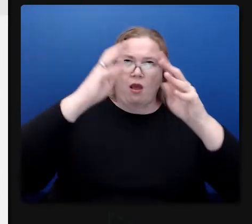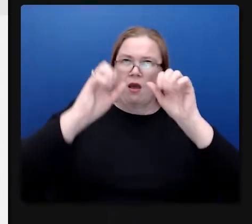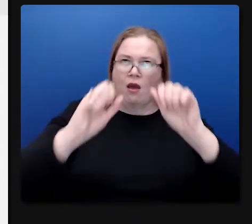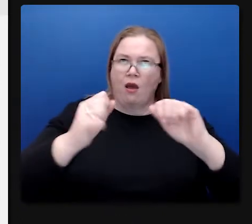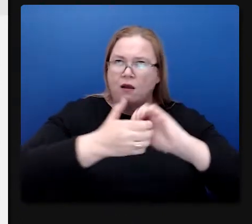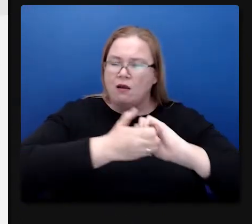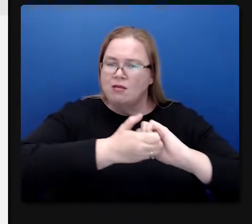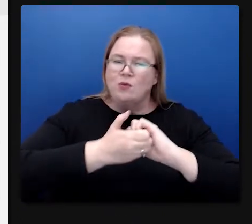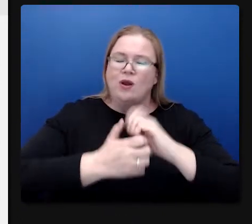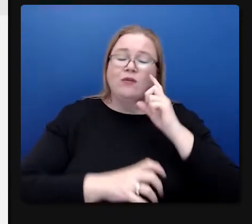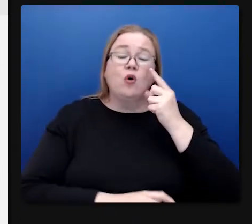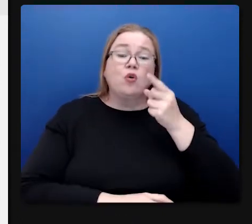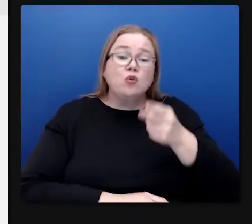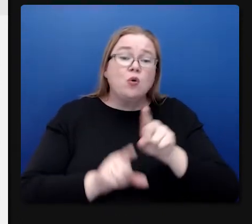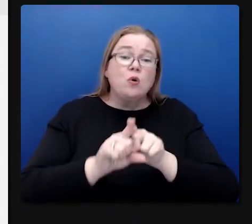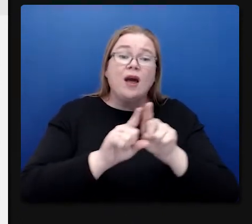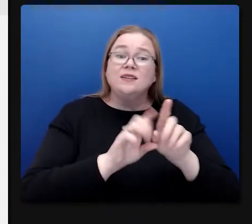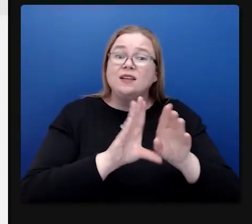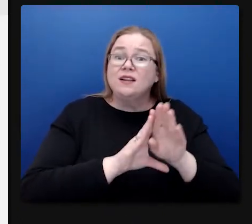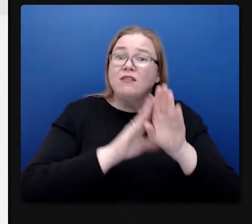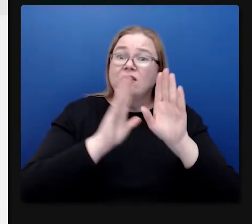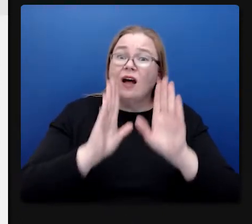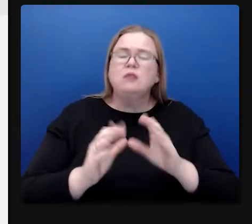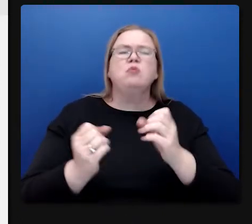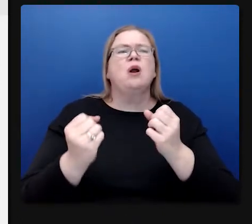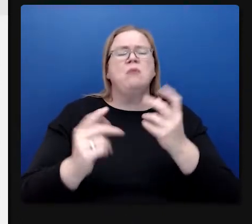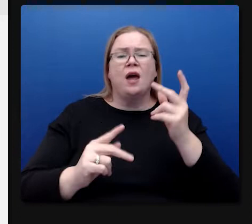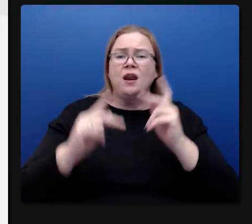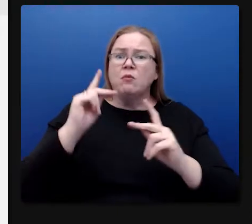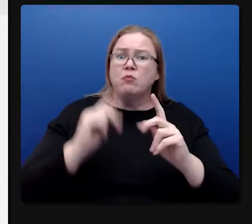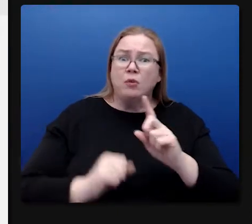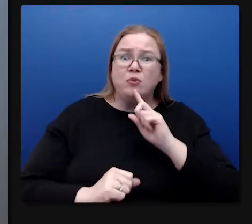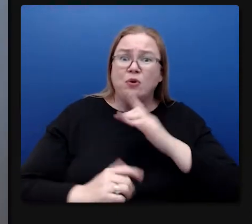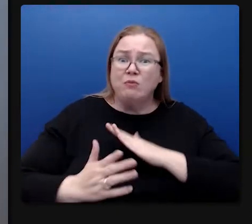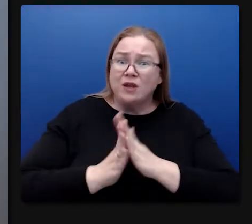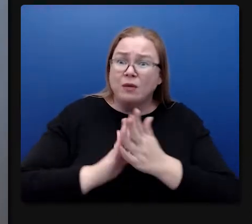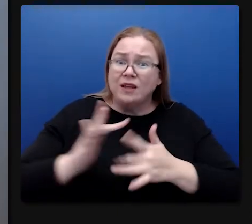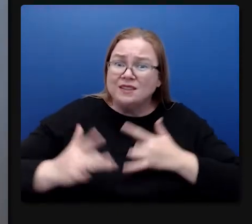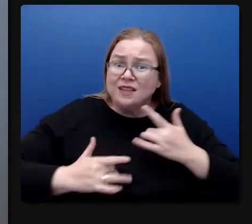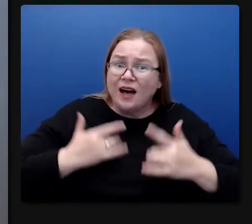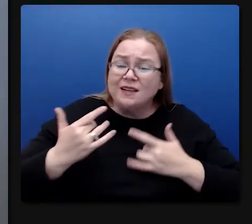and collaboration for you as a developer. Lots of people are getting excited about this.